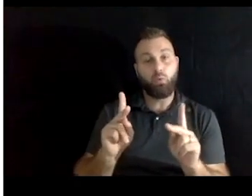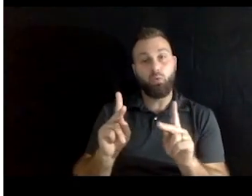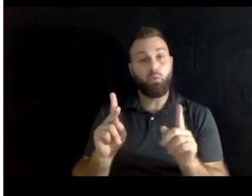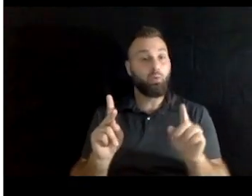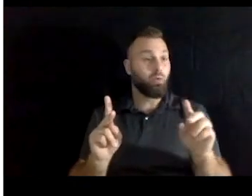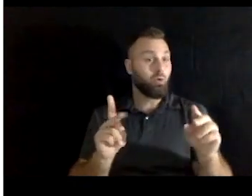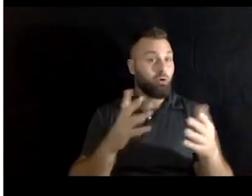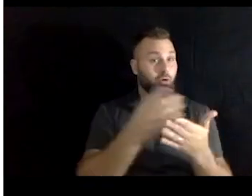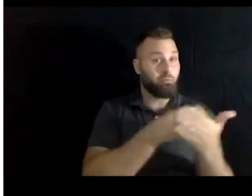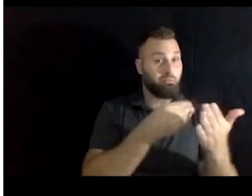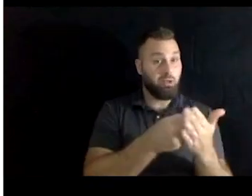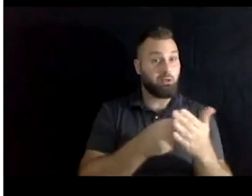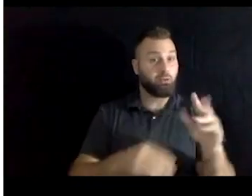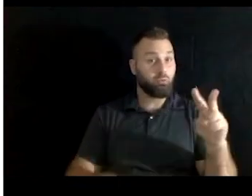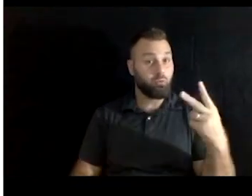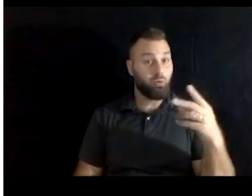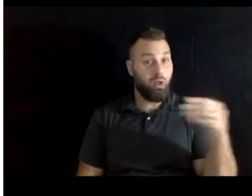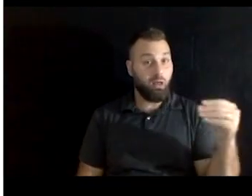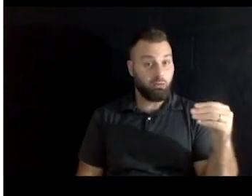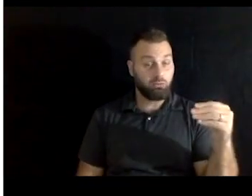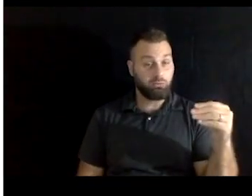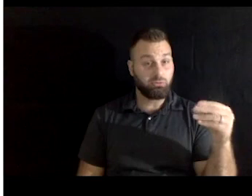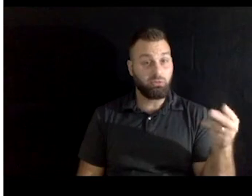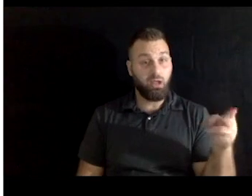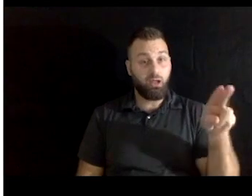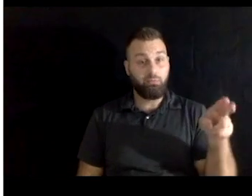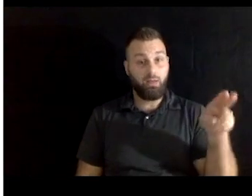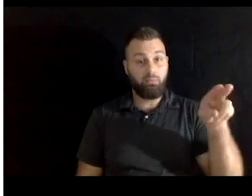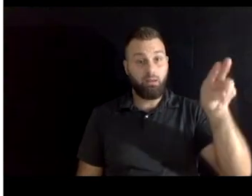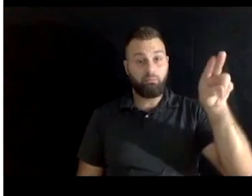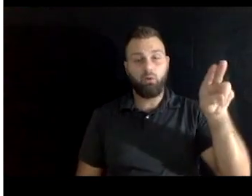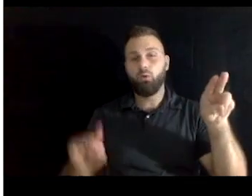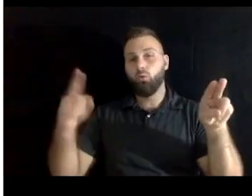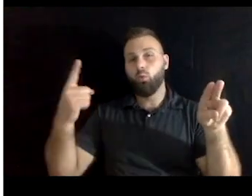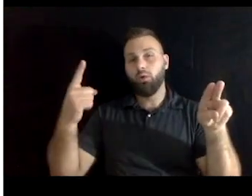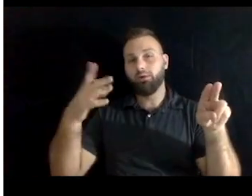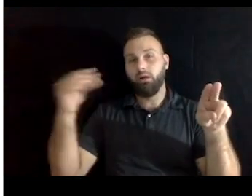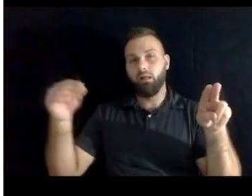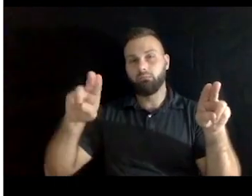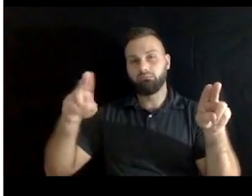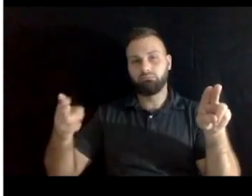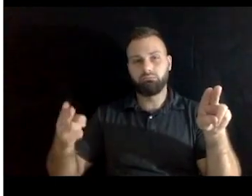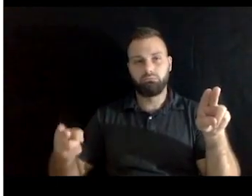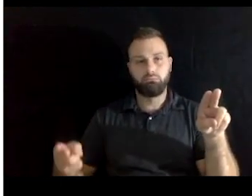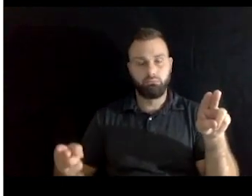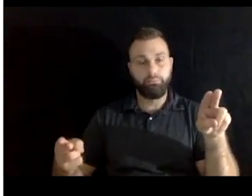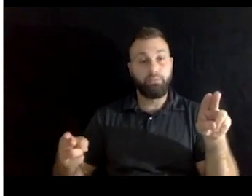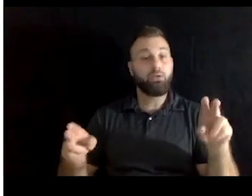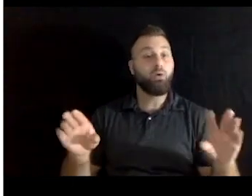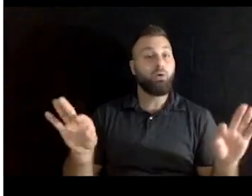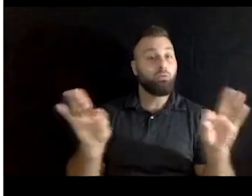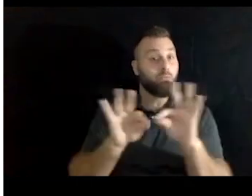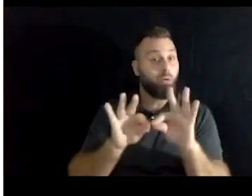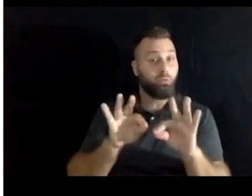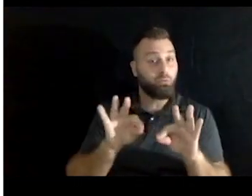for every $2 in earnings that they had. So the key findings there were no